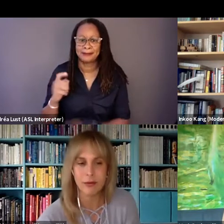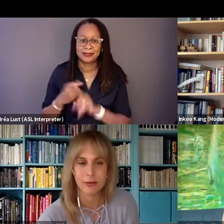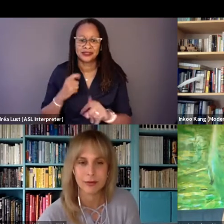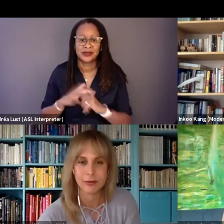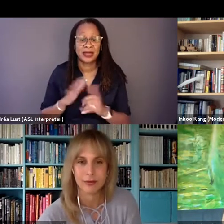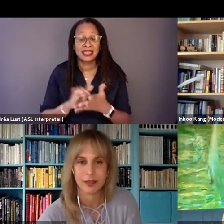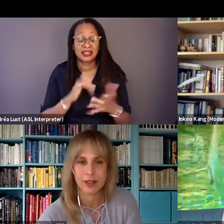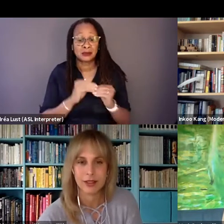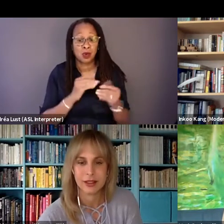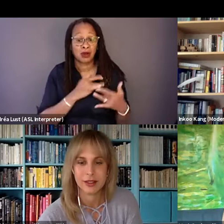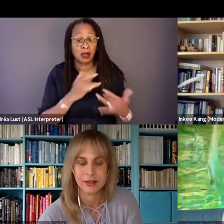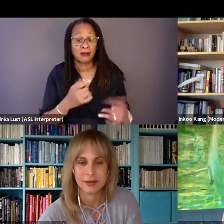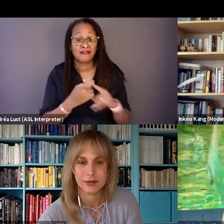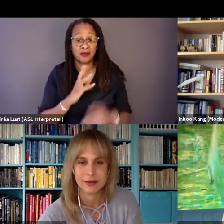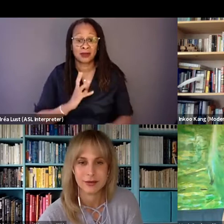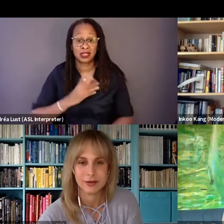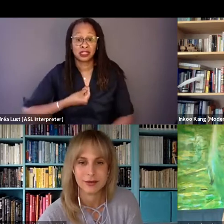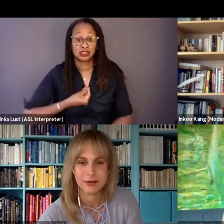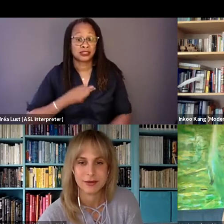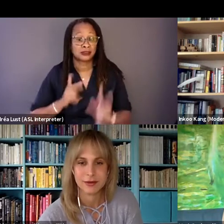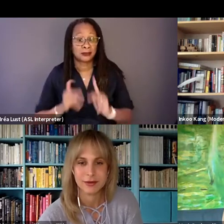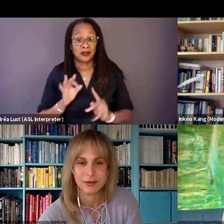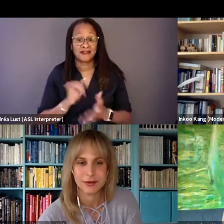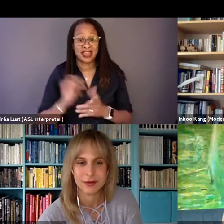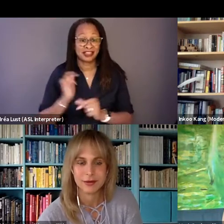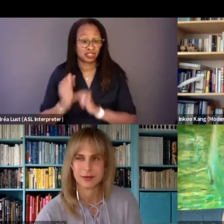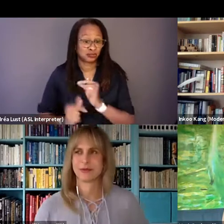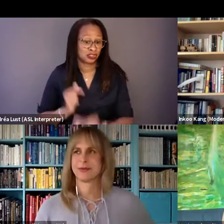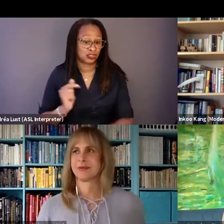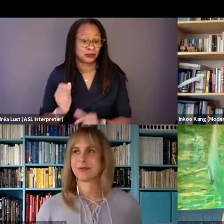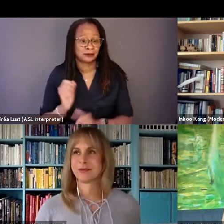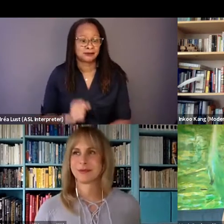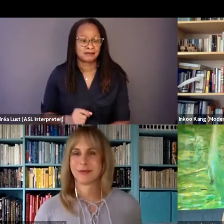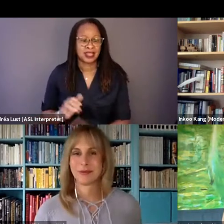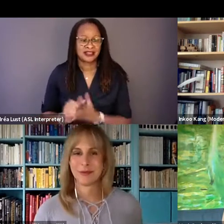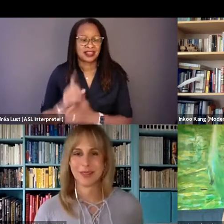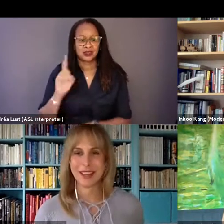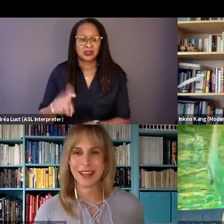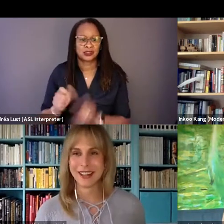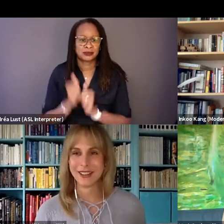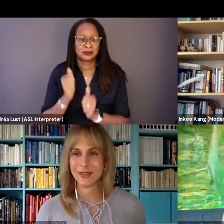in maybe trans people of that generation? I guess this question is mostly for Zackary.